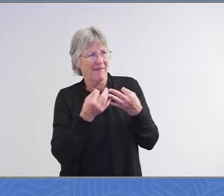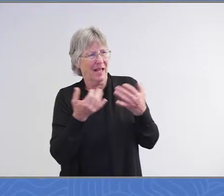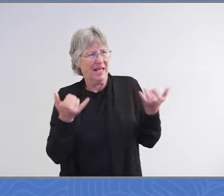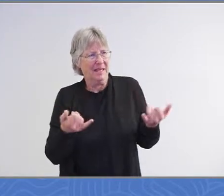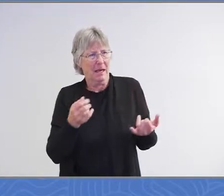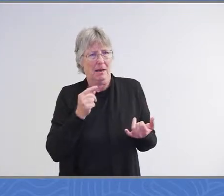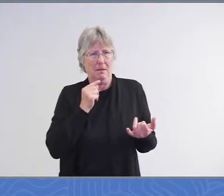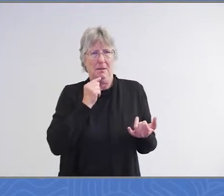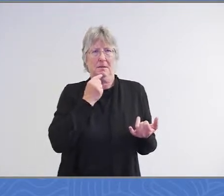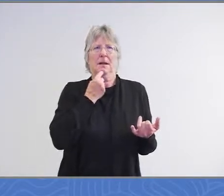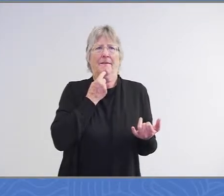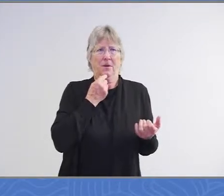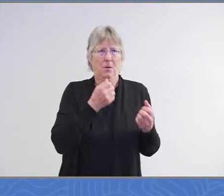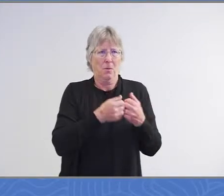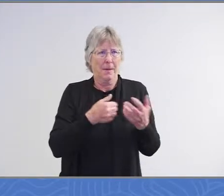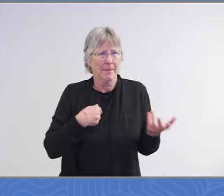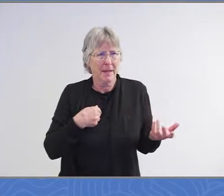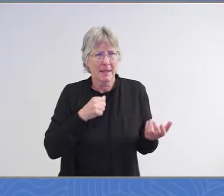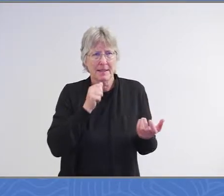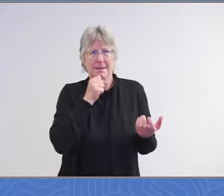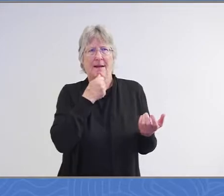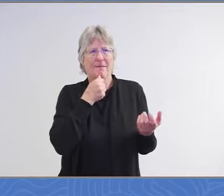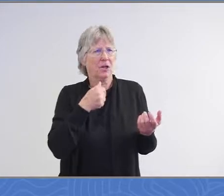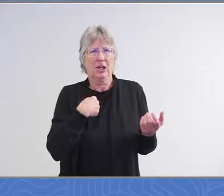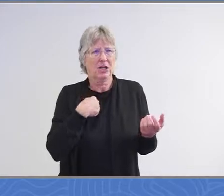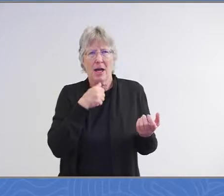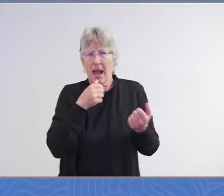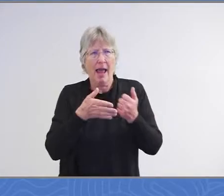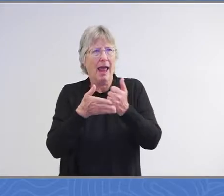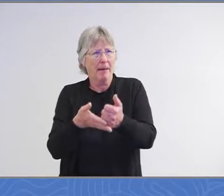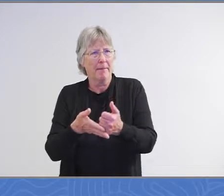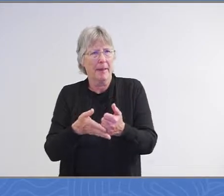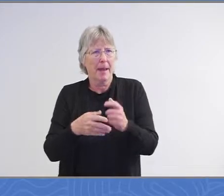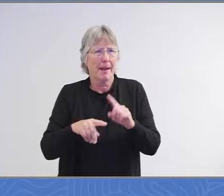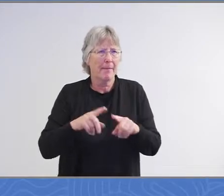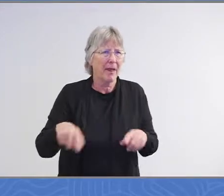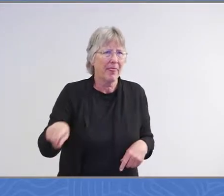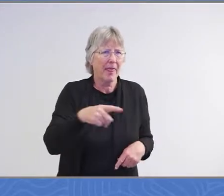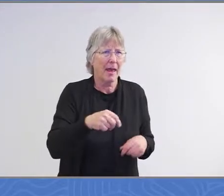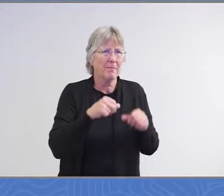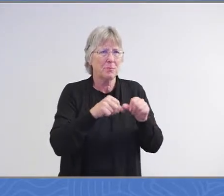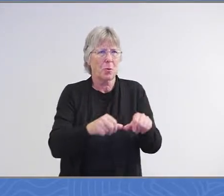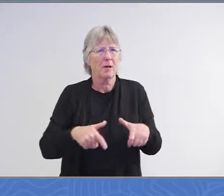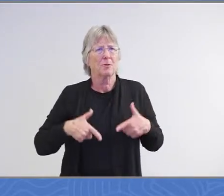with me not helping them, but them trying to survive without me